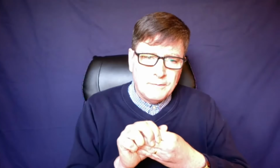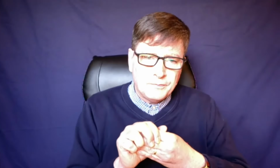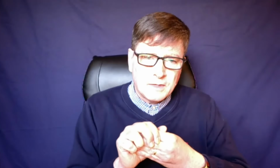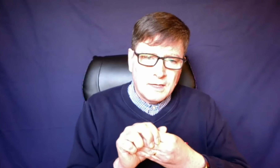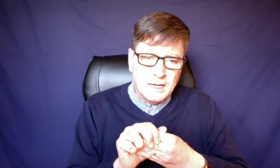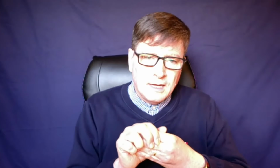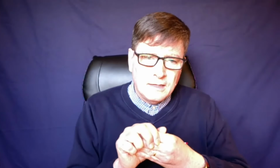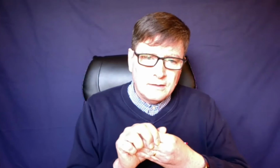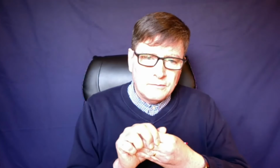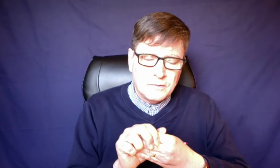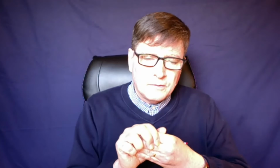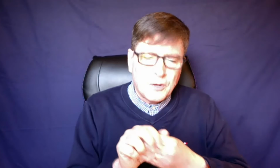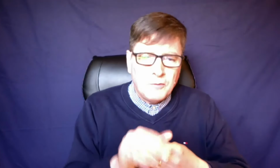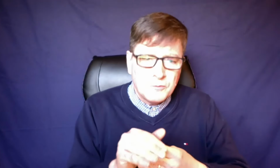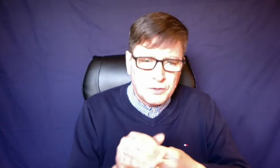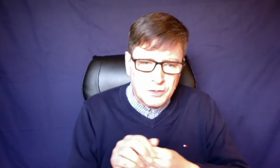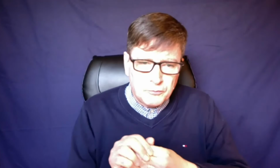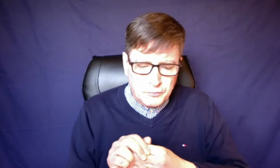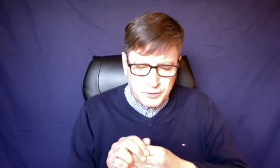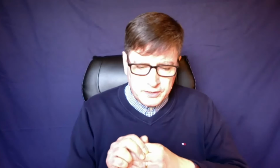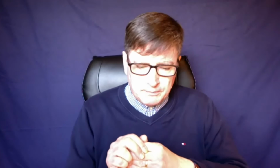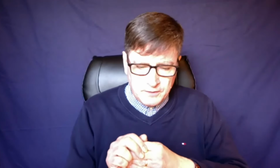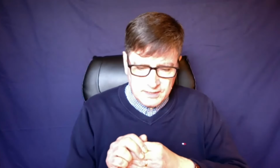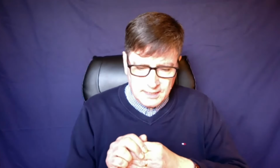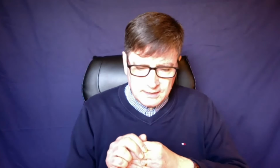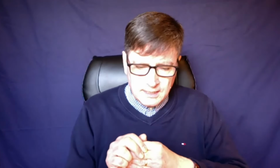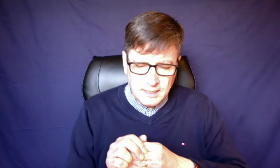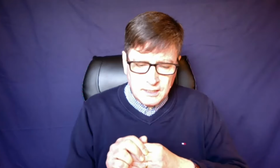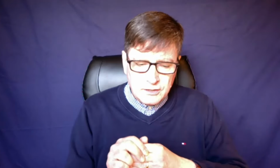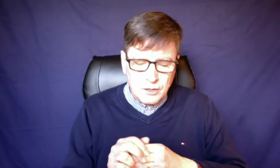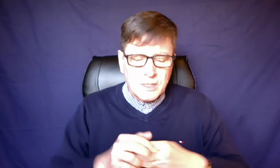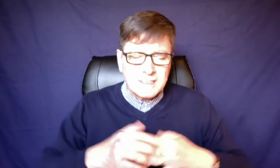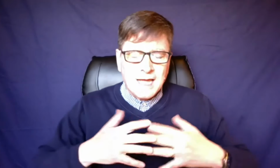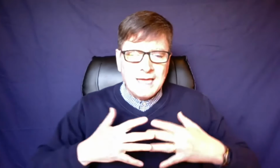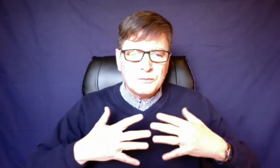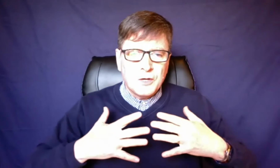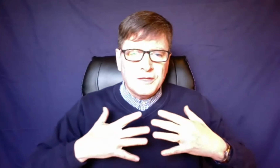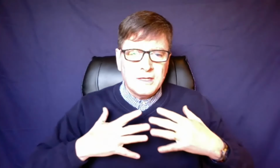syndrome, and even students who are on the autism spectrum experience